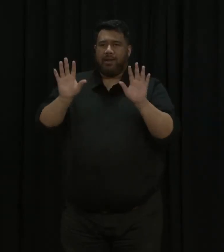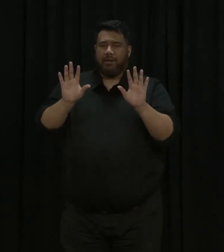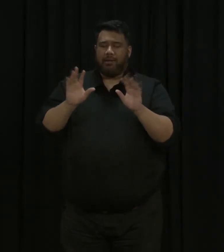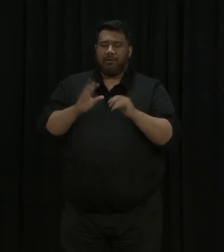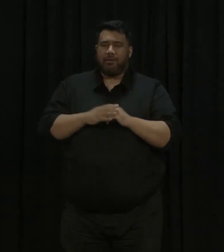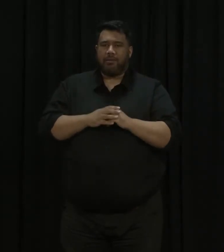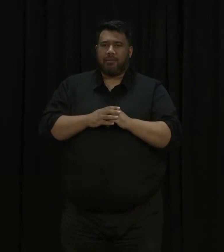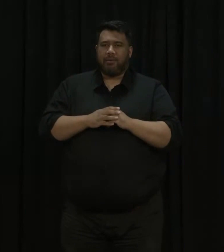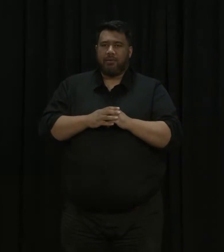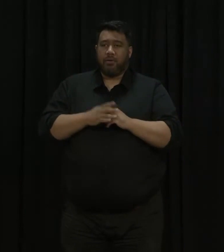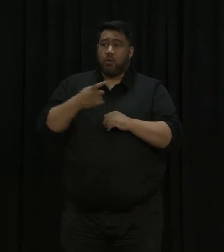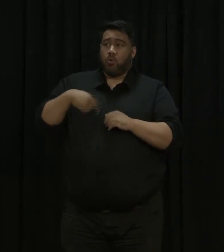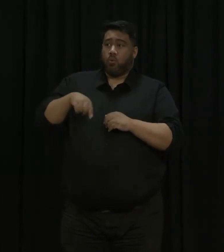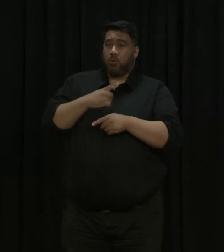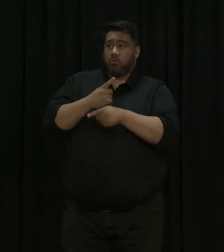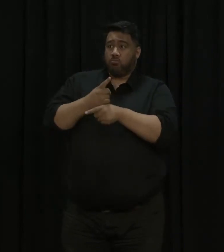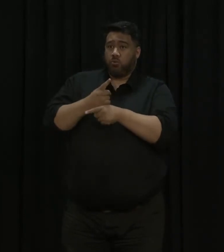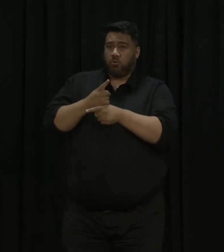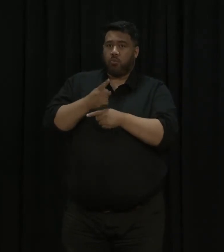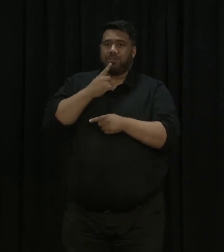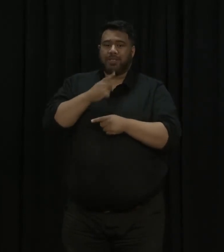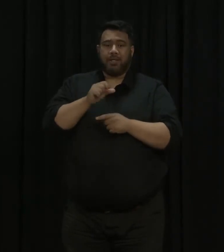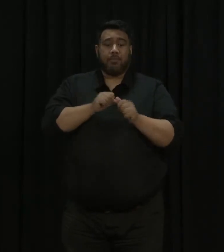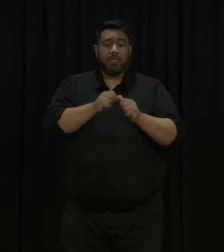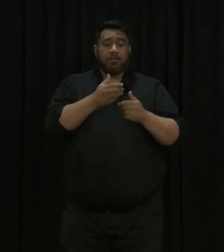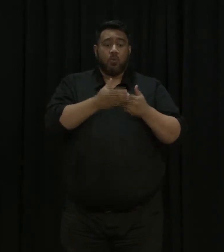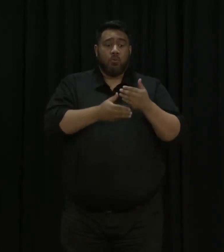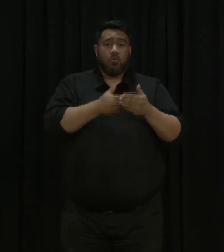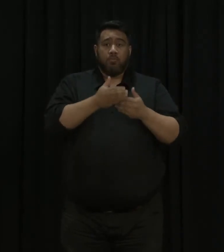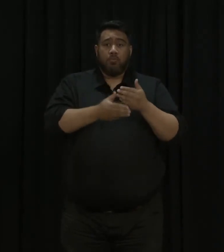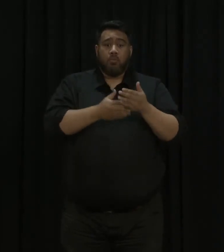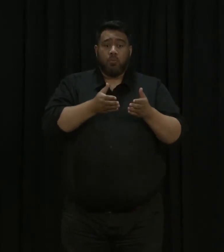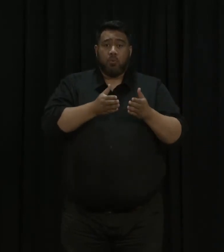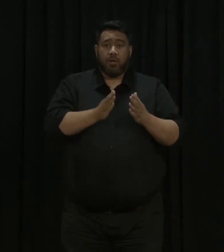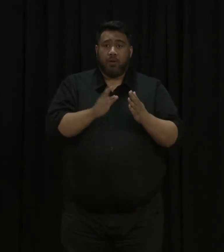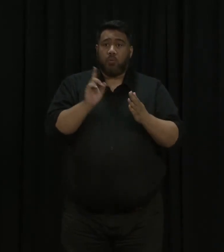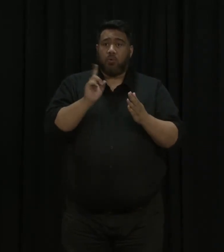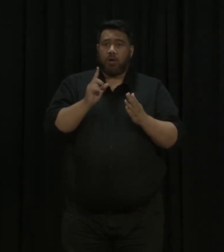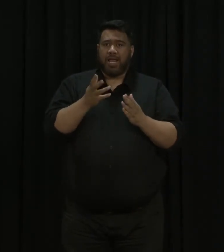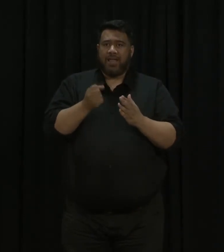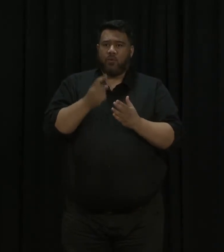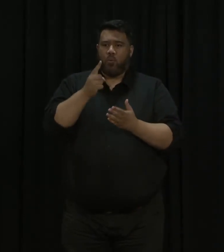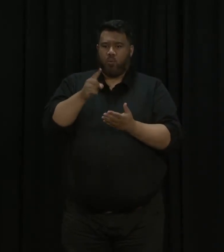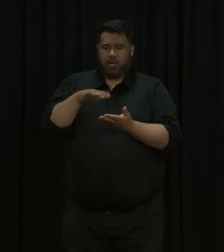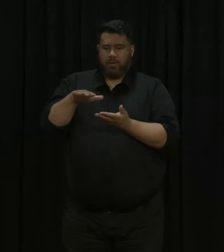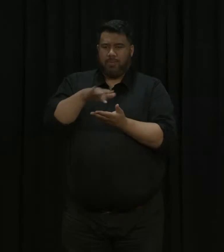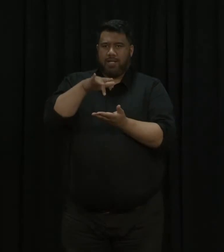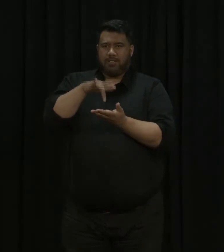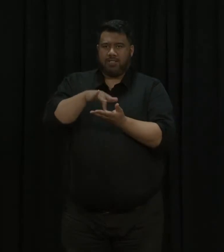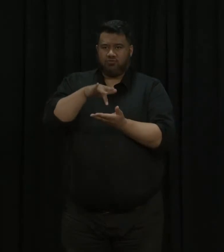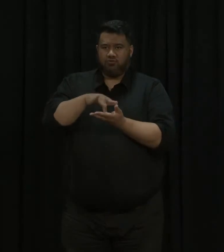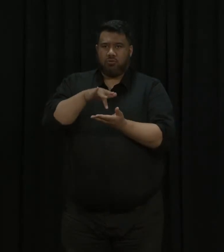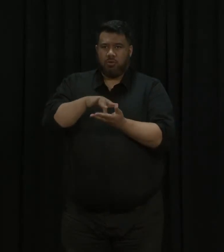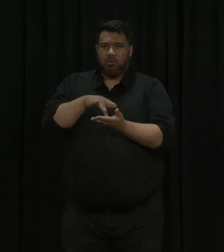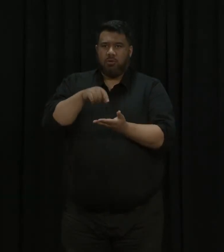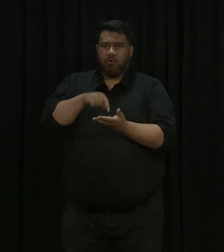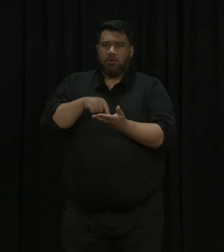specificity. As part of that, we have discussed and concluded that